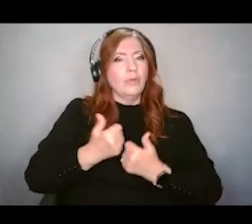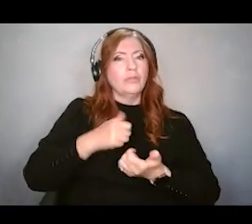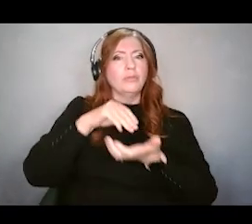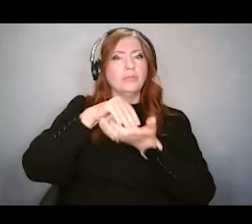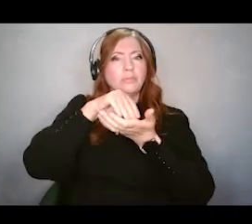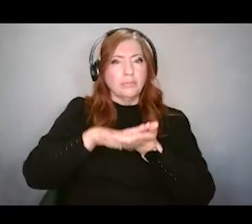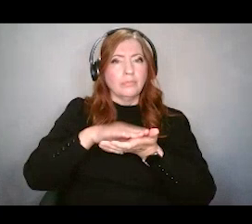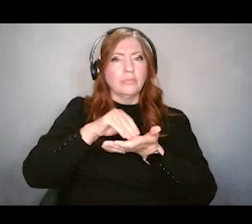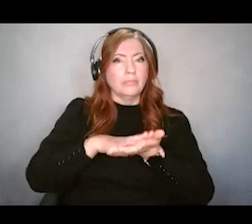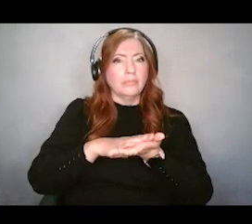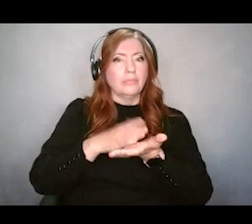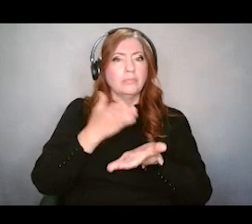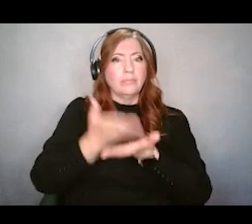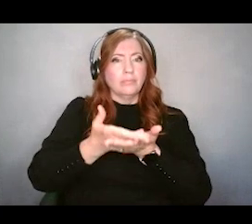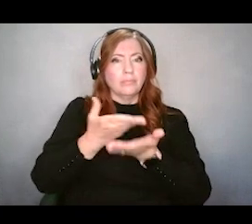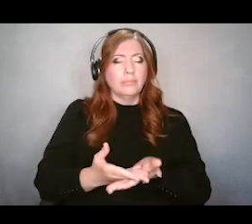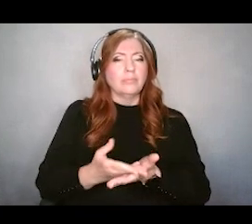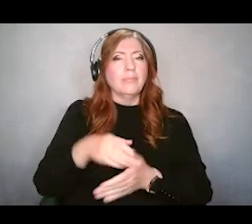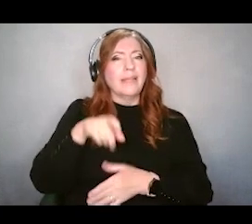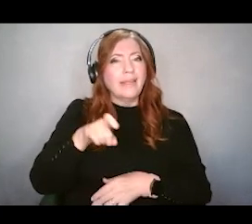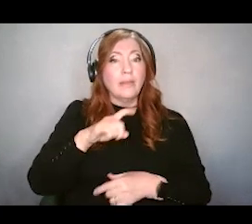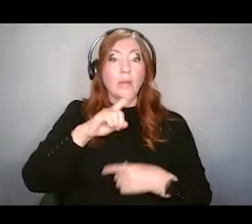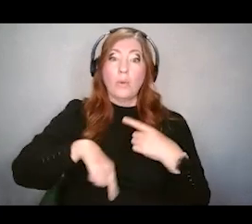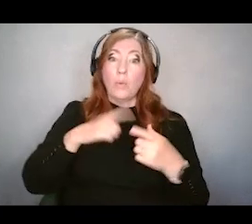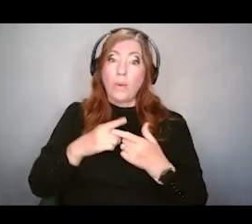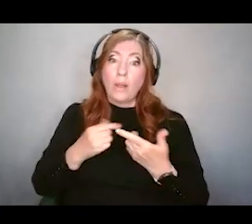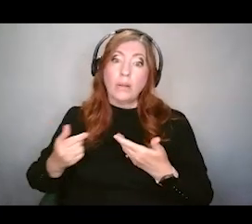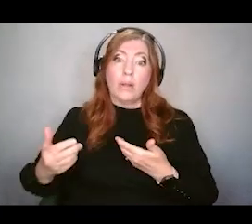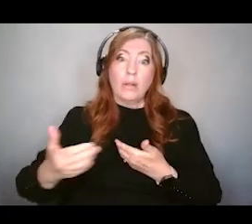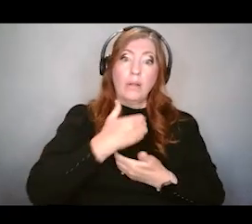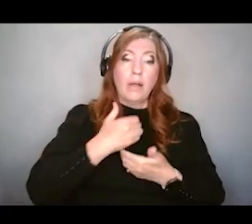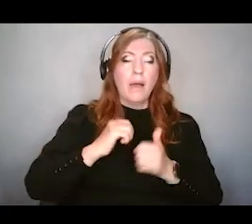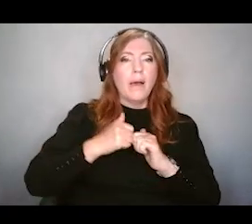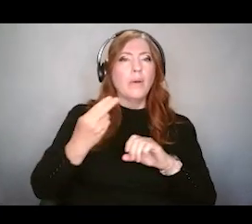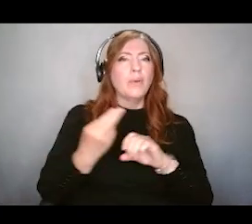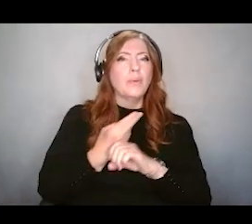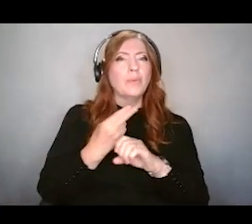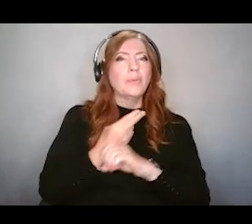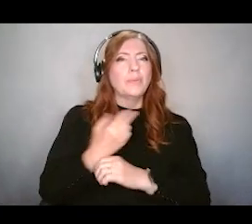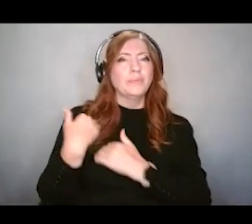when to collect it, and how to use it responsibly. We’ll also talk about how